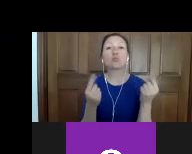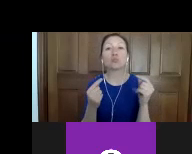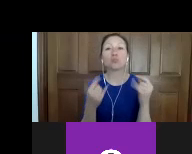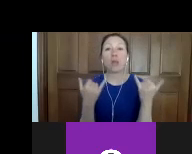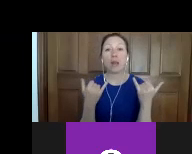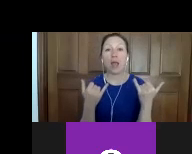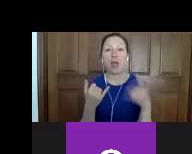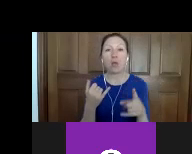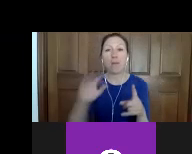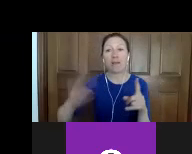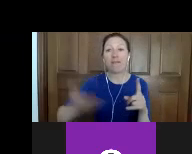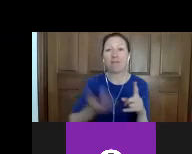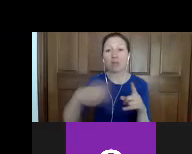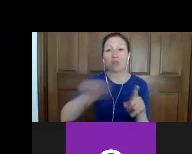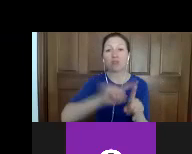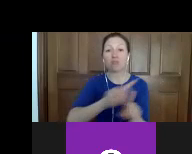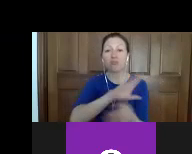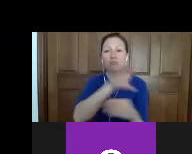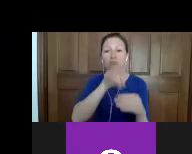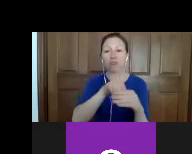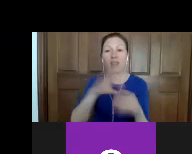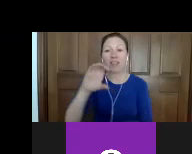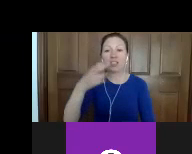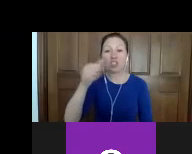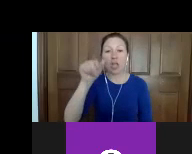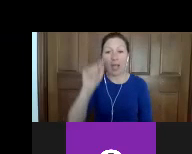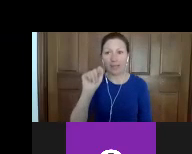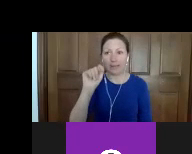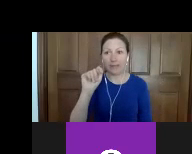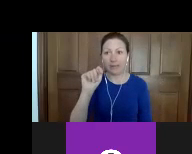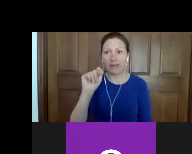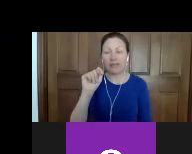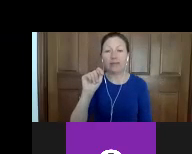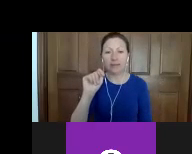to answer a few questions. I'm going to lay out three scenarios and for each one I would